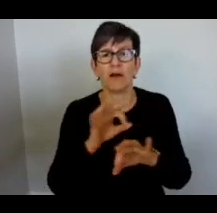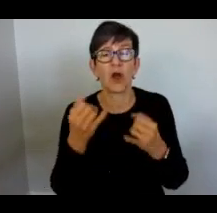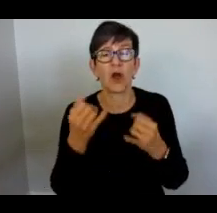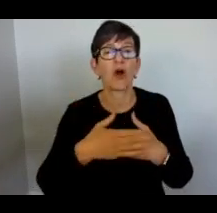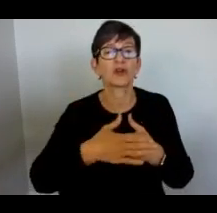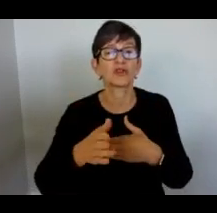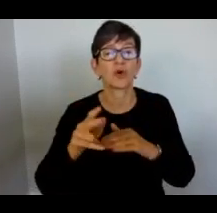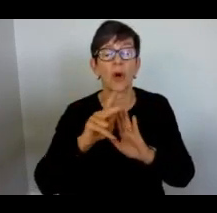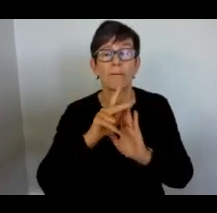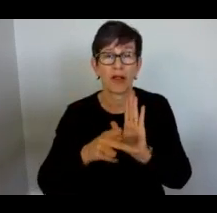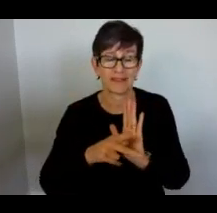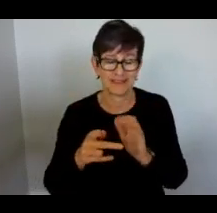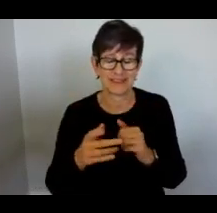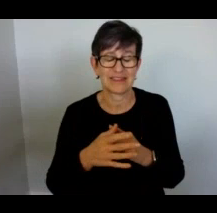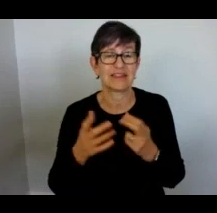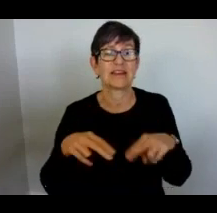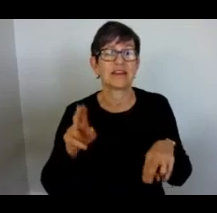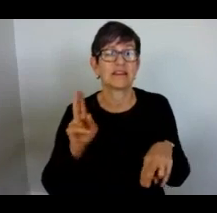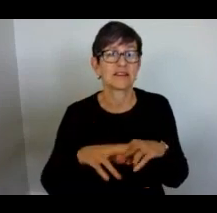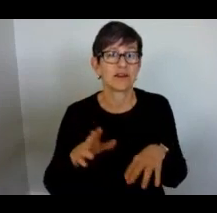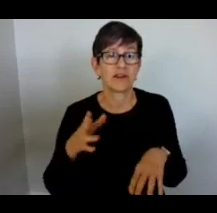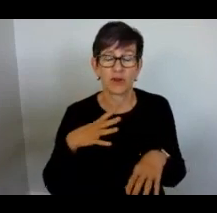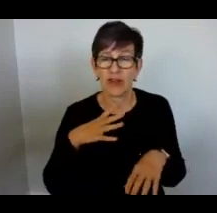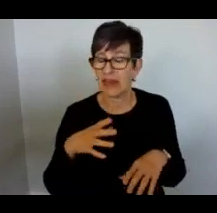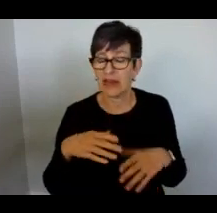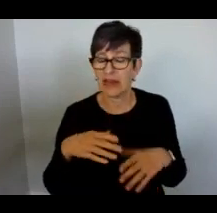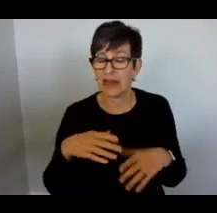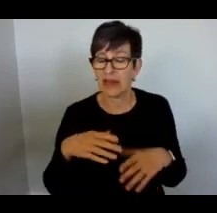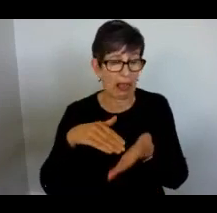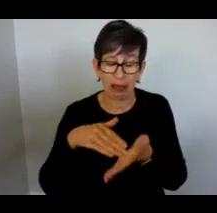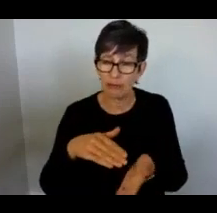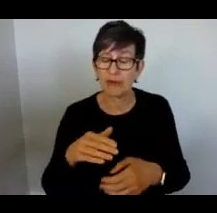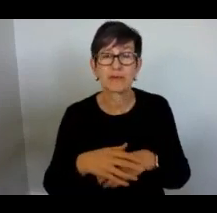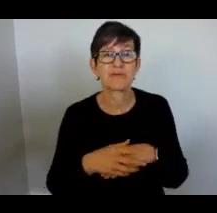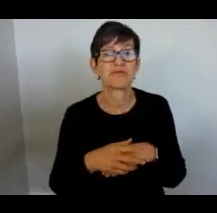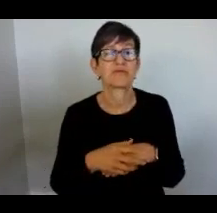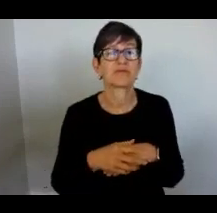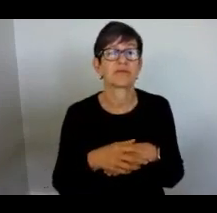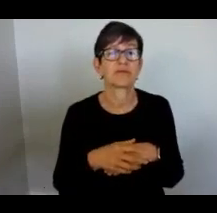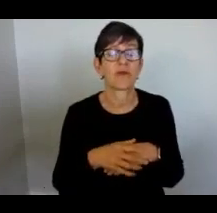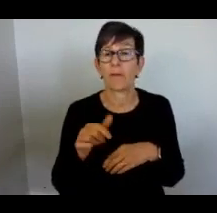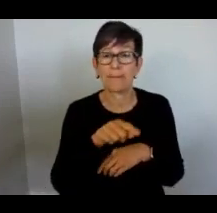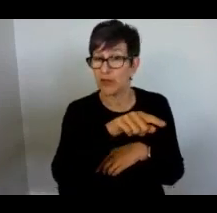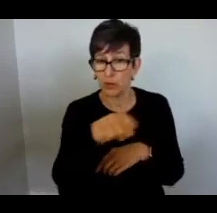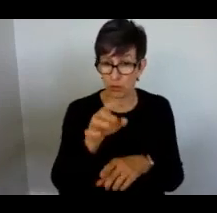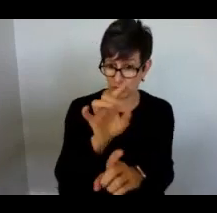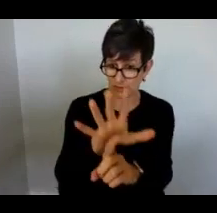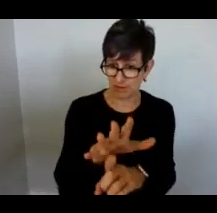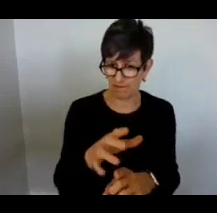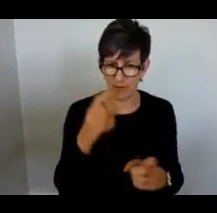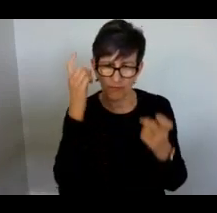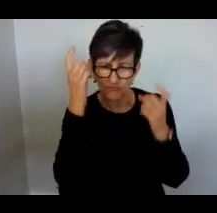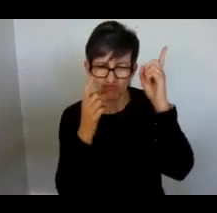child safety or you as a stakeholder are just curious, we really encourage people to get in